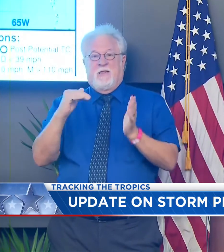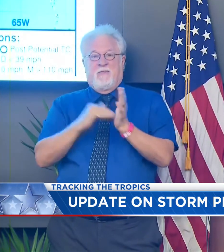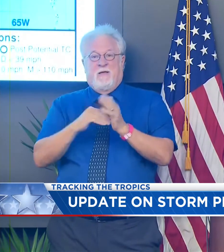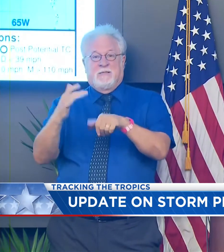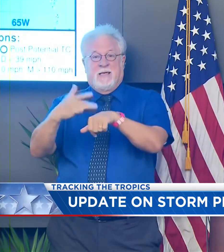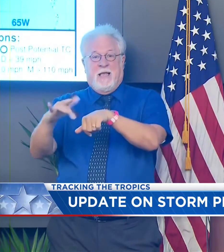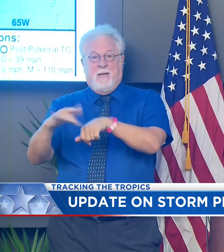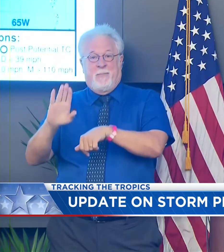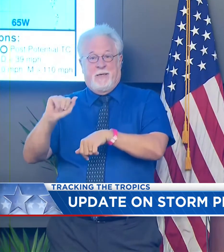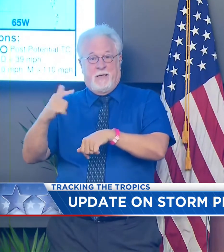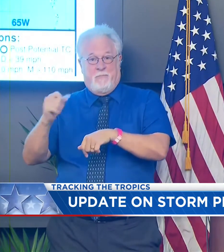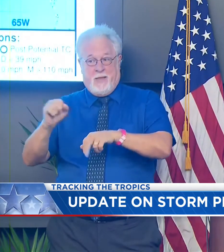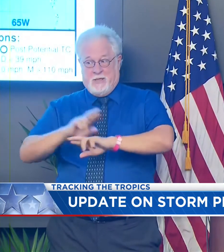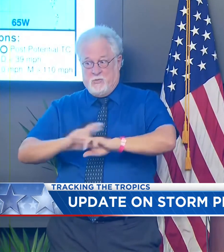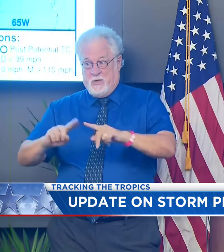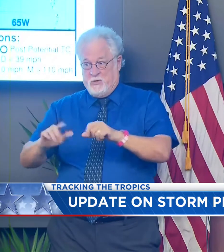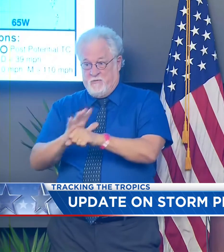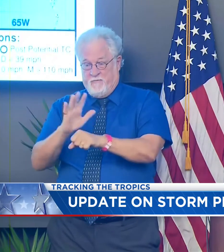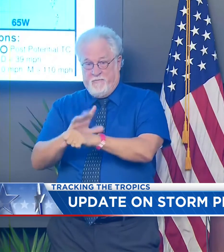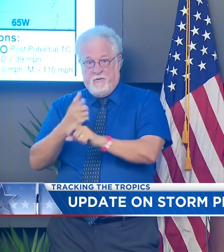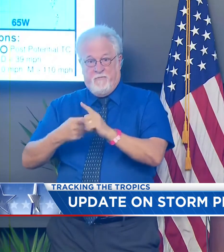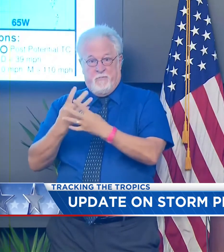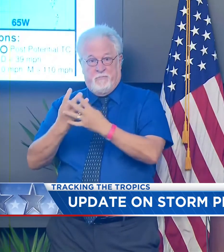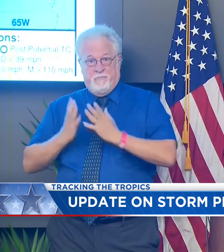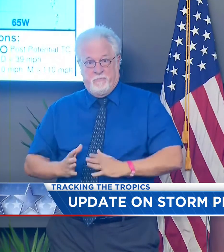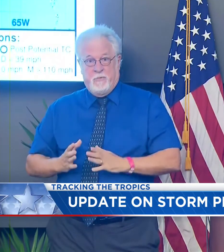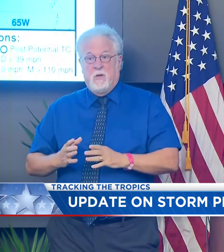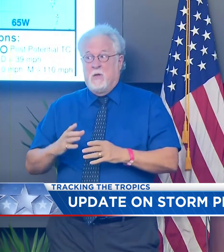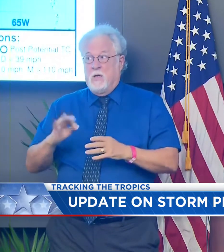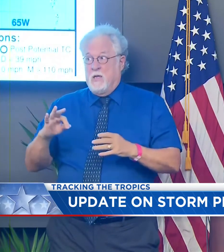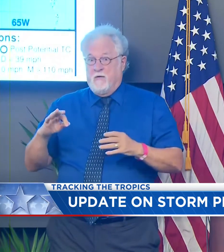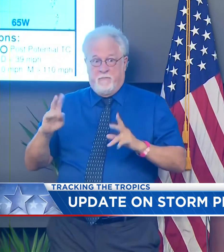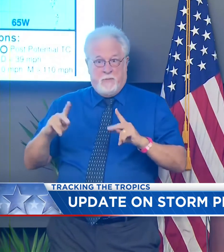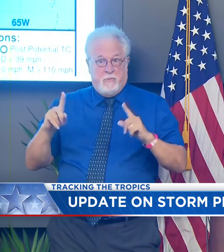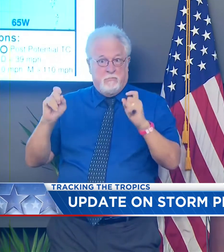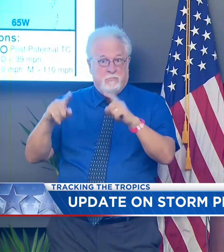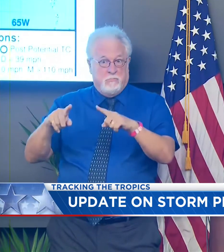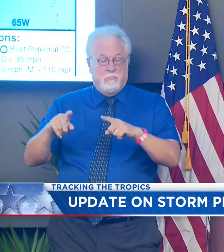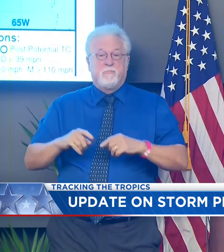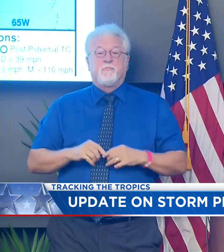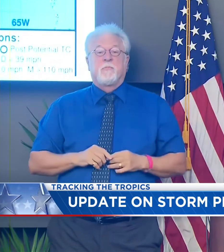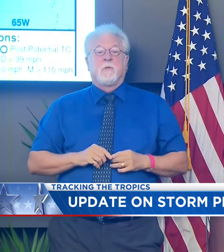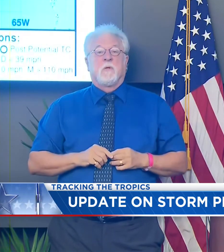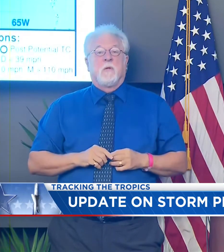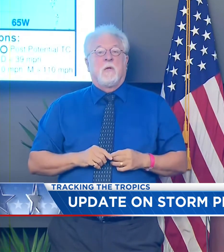SANDBAGS ON HAND AT STATE PRISONS. AND THE DEPARTMENT HAS SAND AND